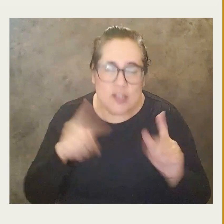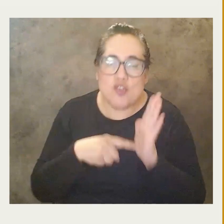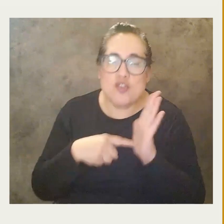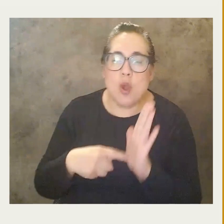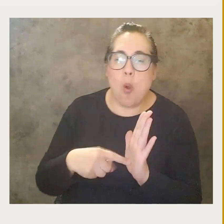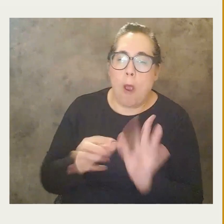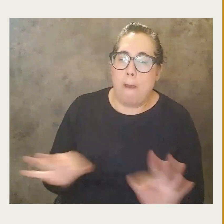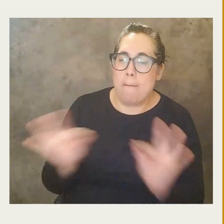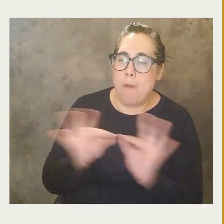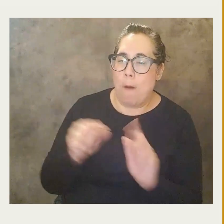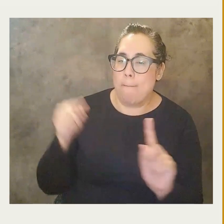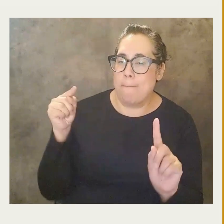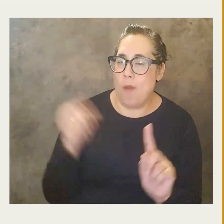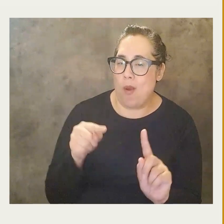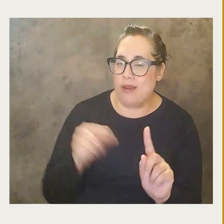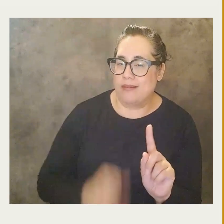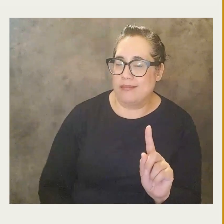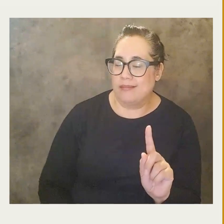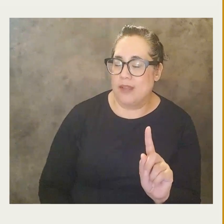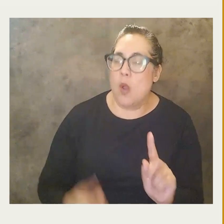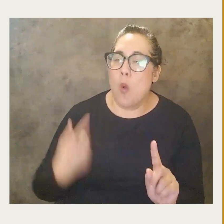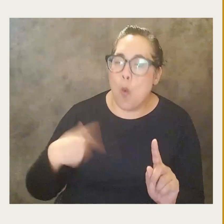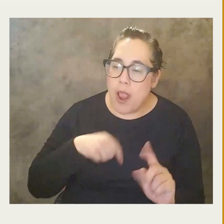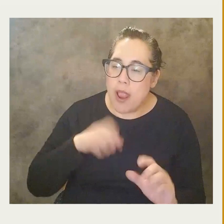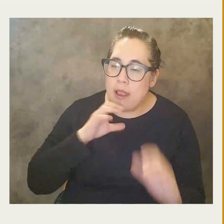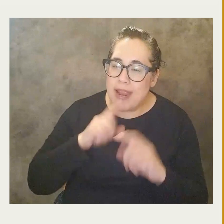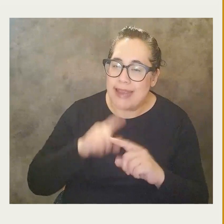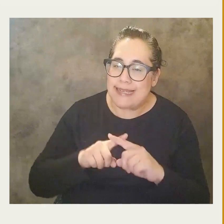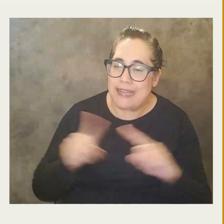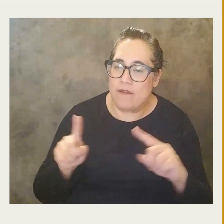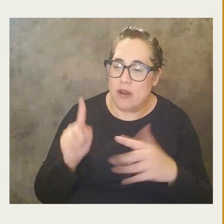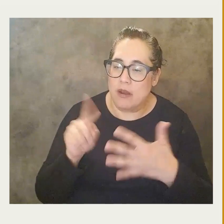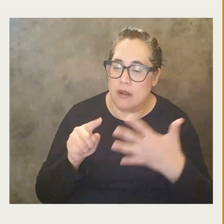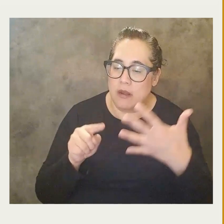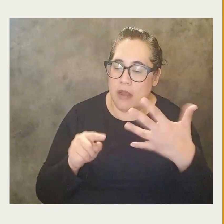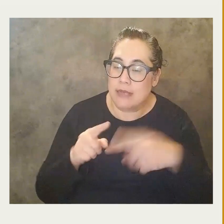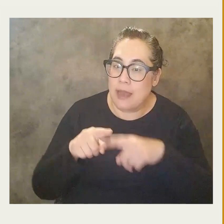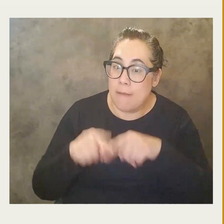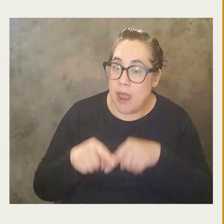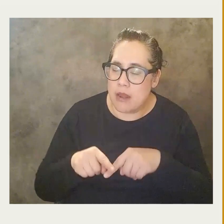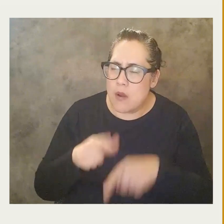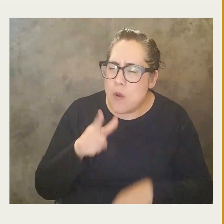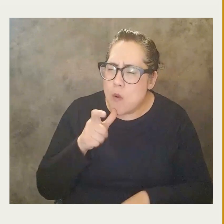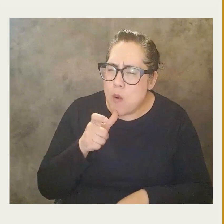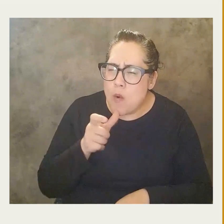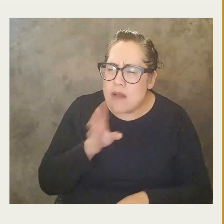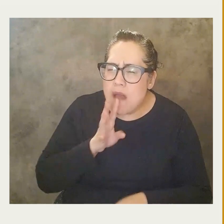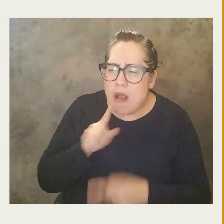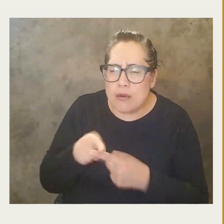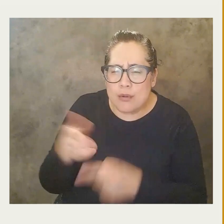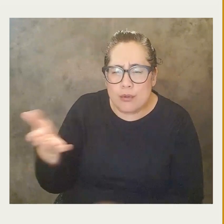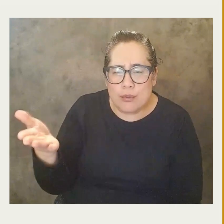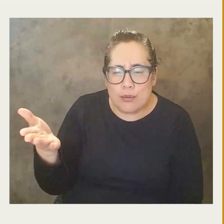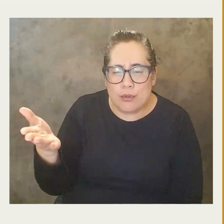important point. We communicate differently depending on who we are ...